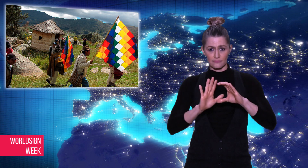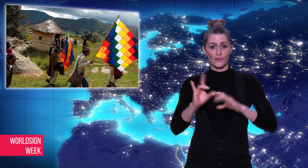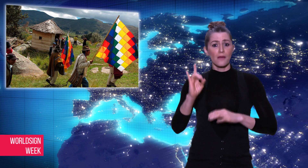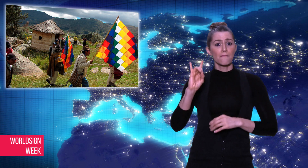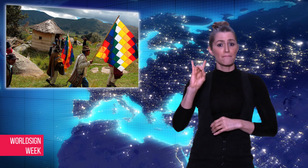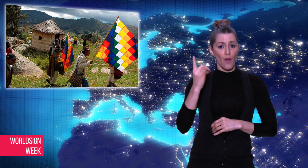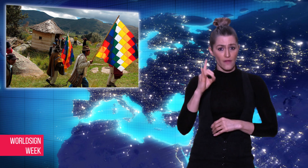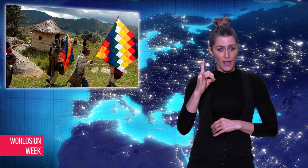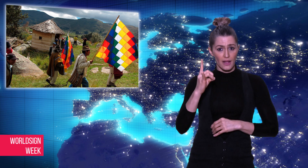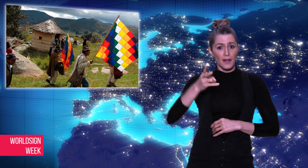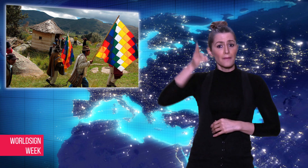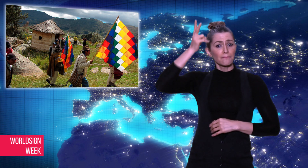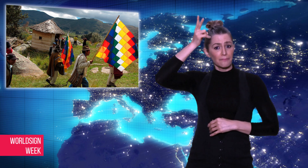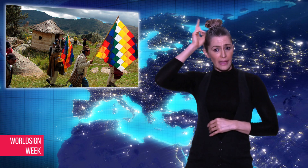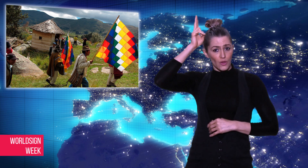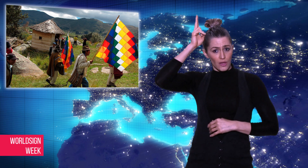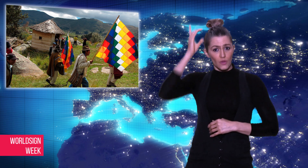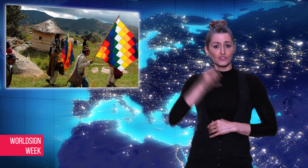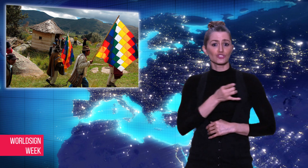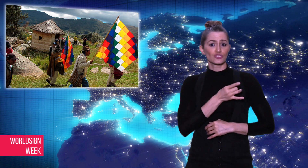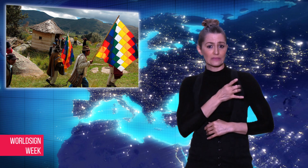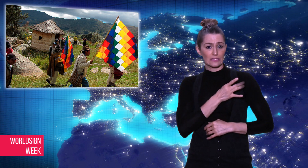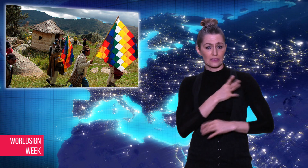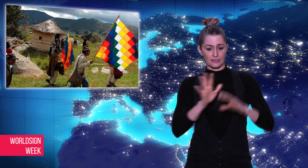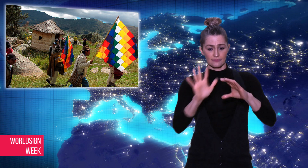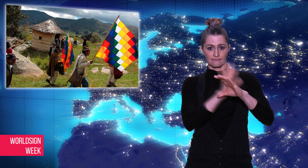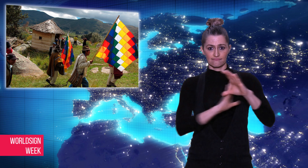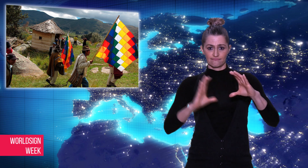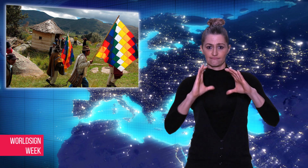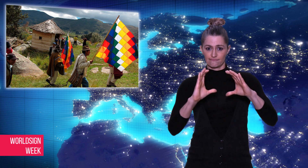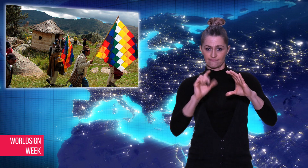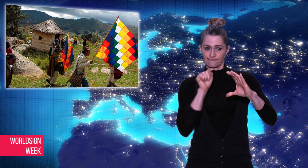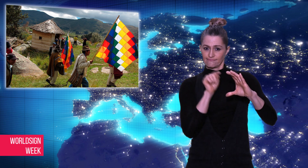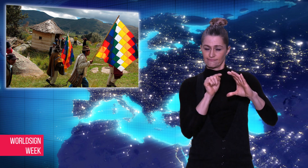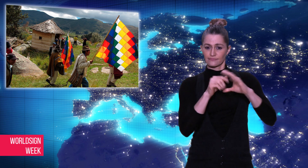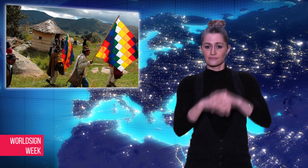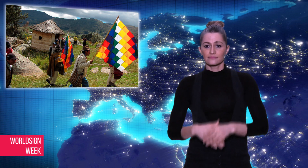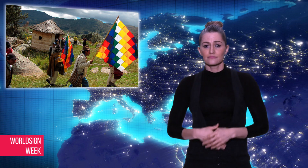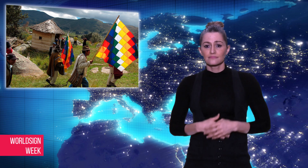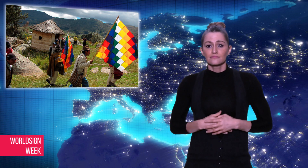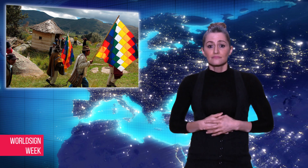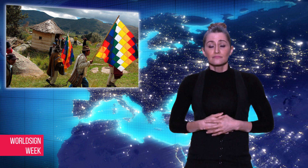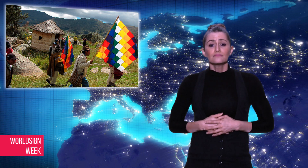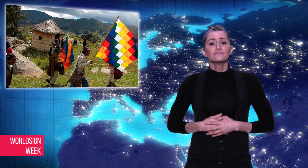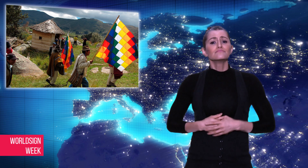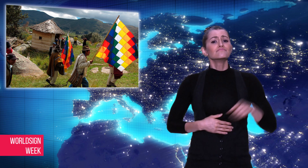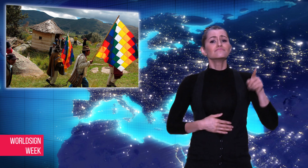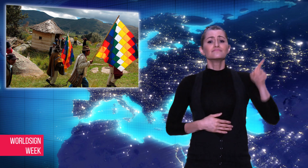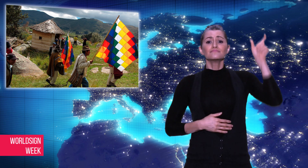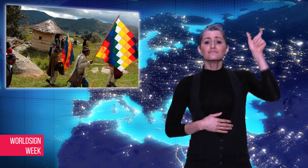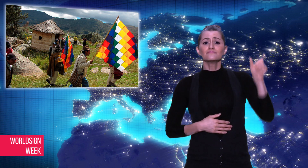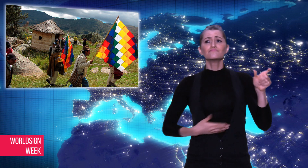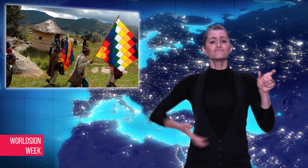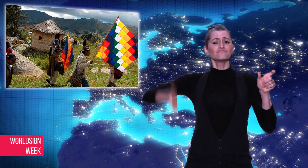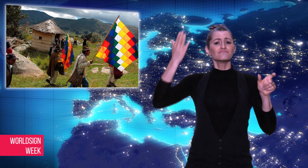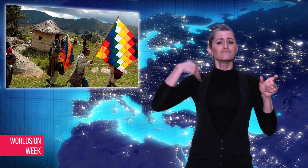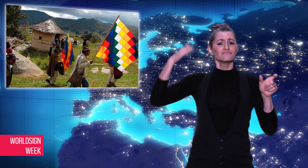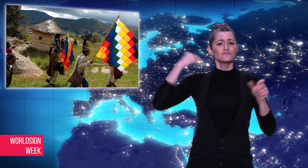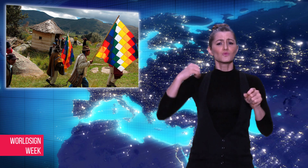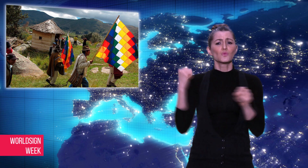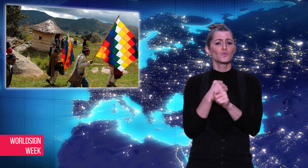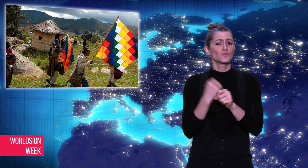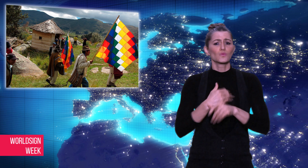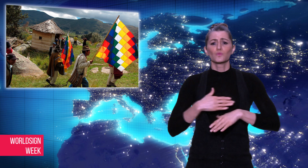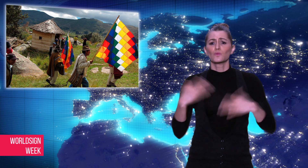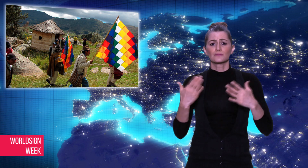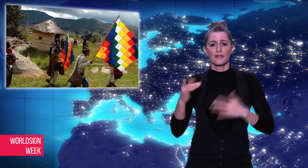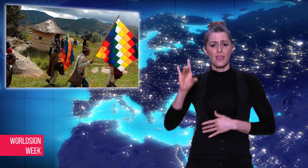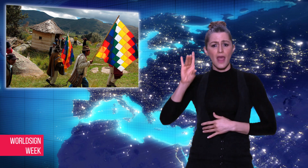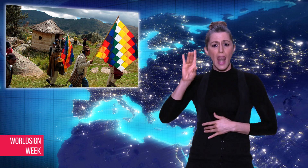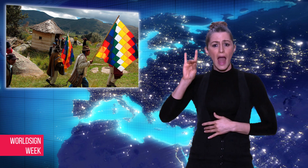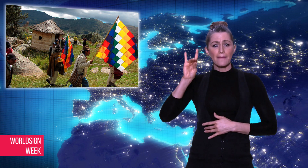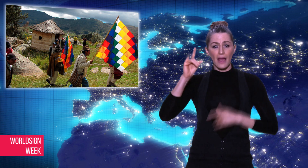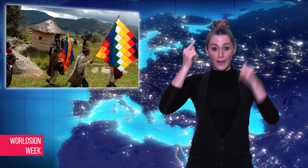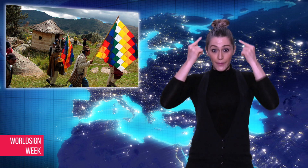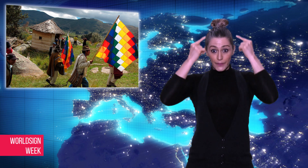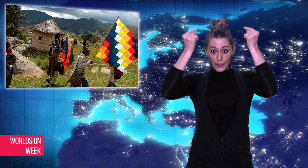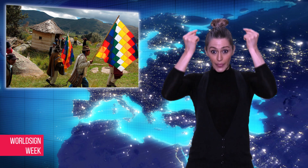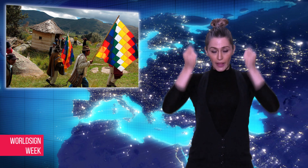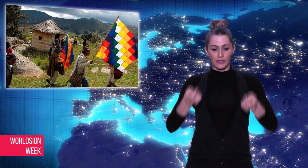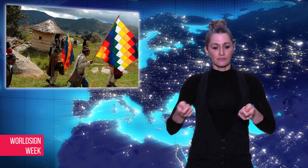the Andes region which covers Bolivia, Peru, and